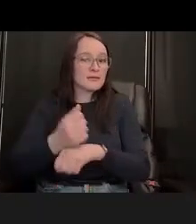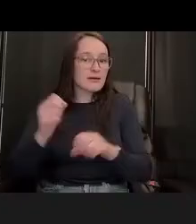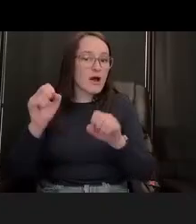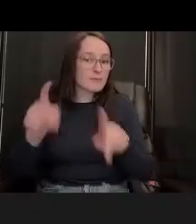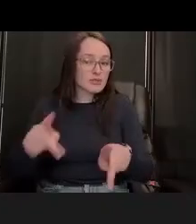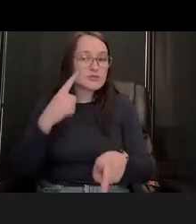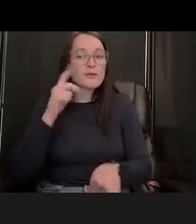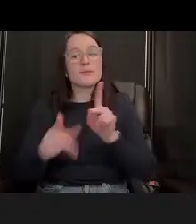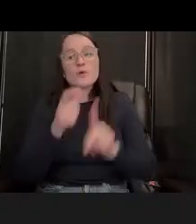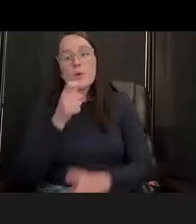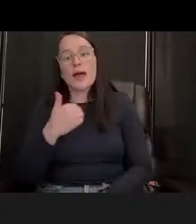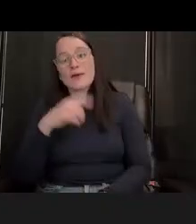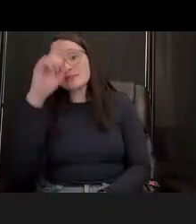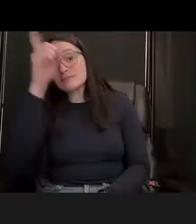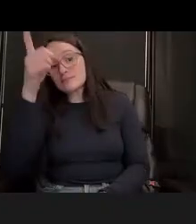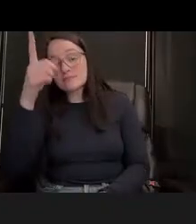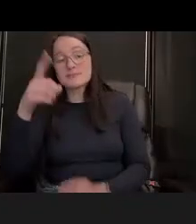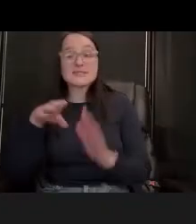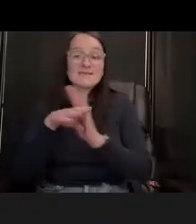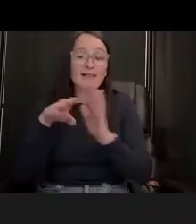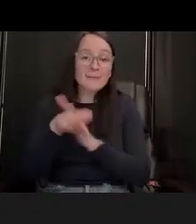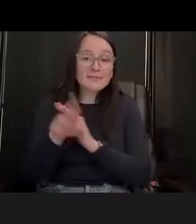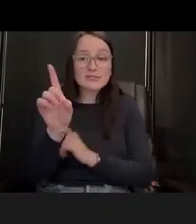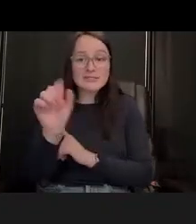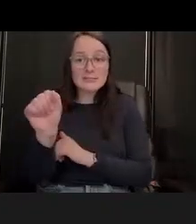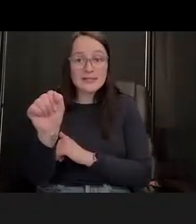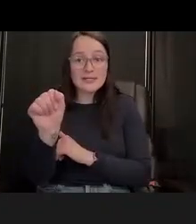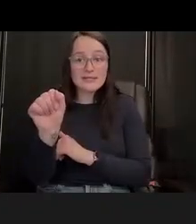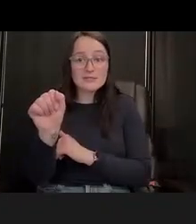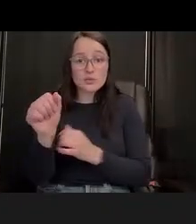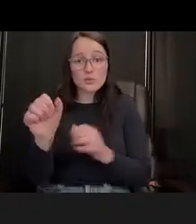might otherwise be overlooked in the job market. It's worth saying it again, the partnership is